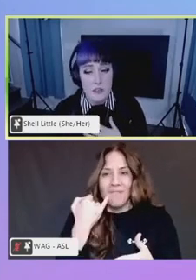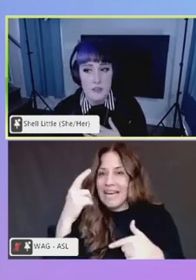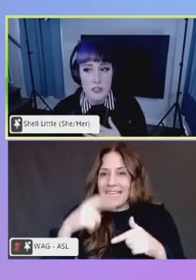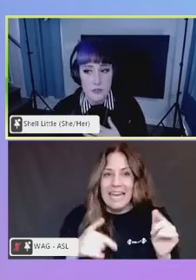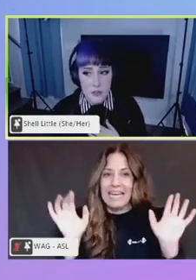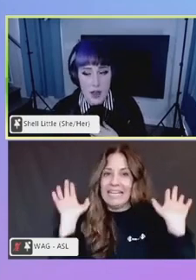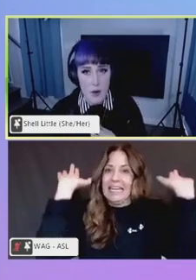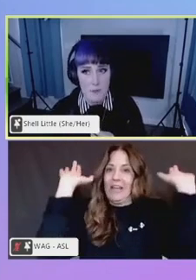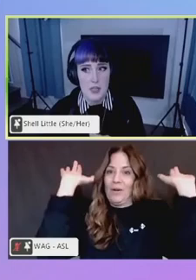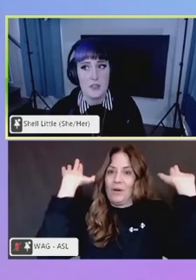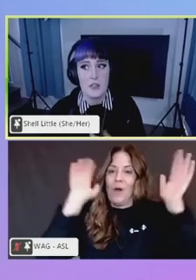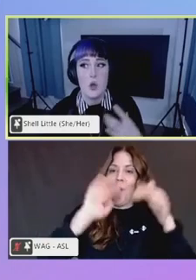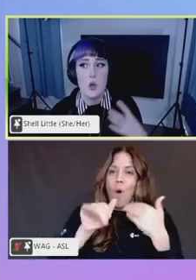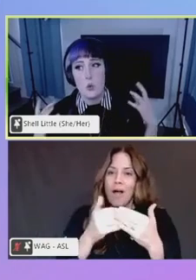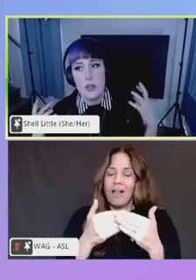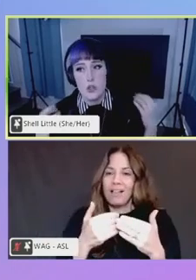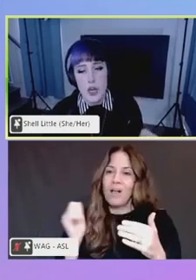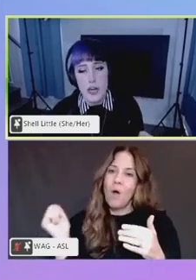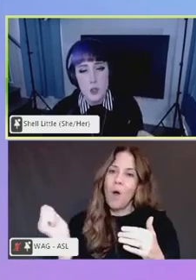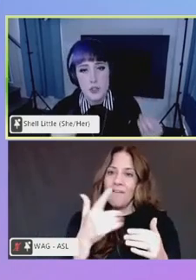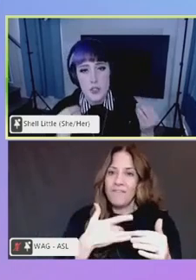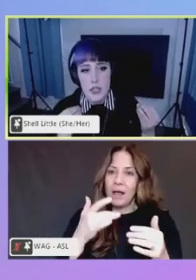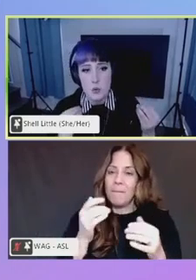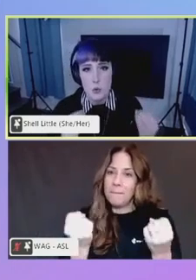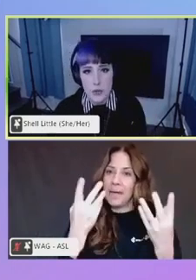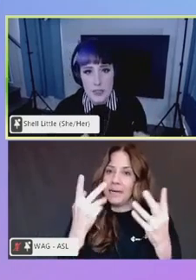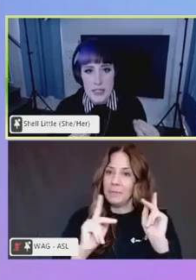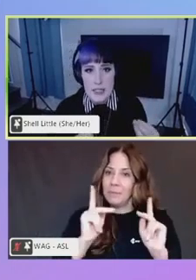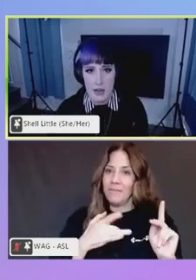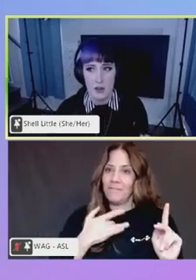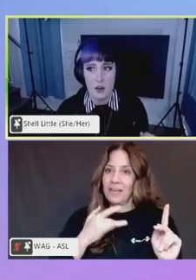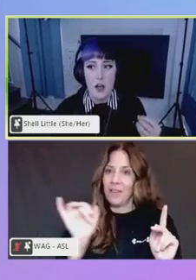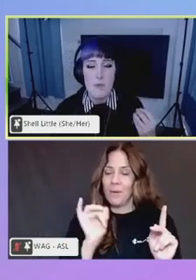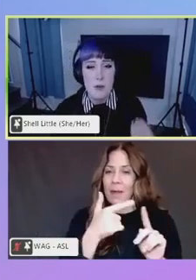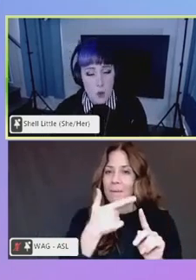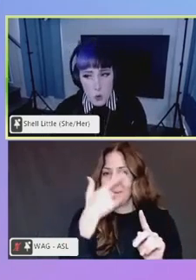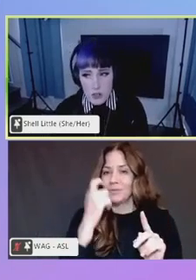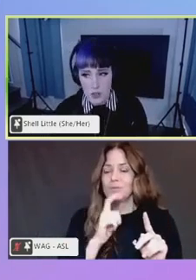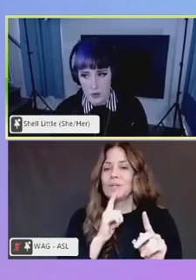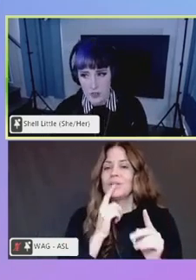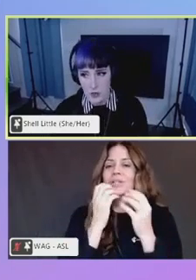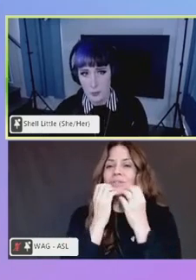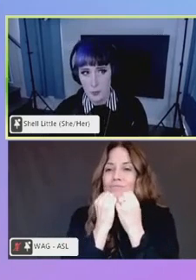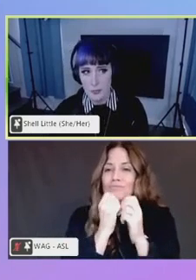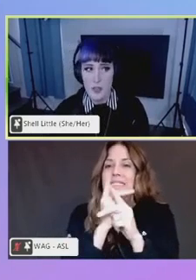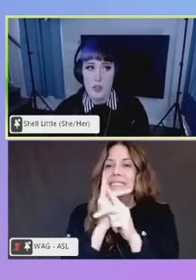the screen right now I have a picture of Louisa from Encanto saying, who am I if I can't carry it